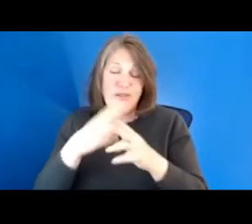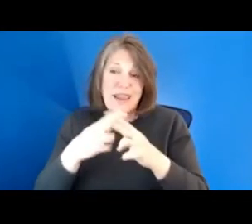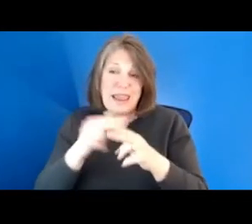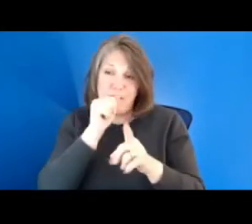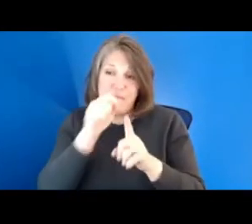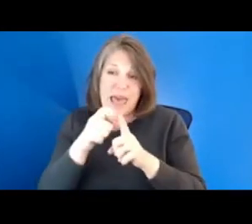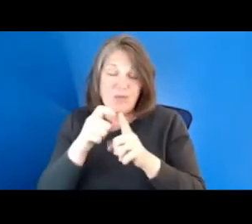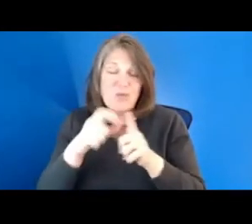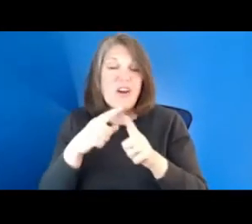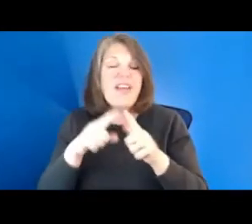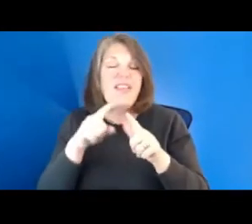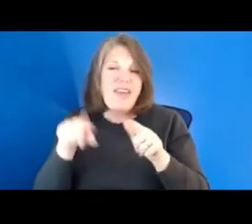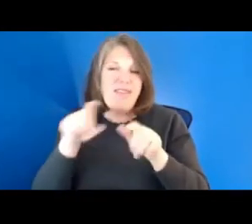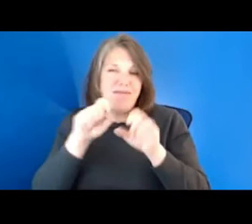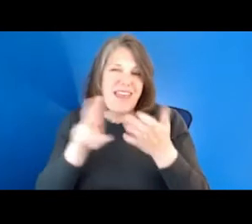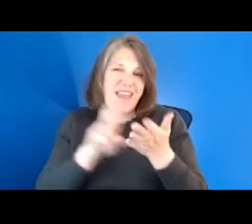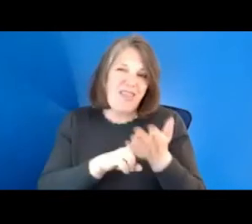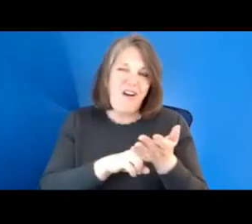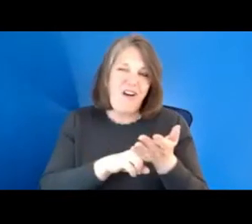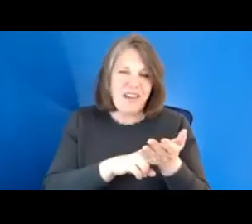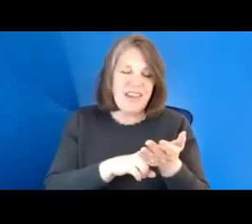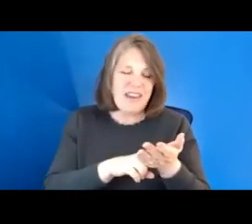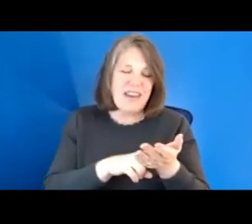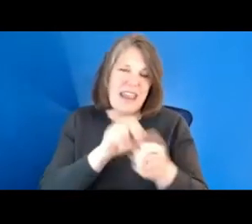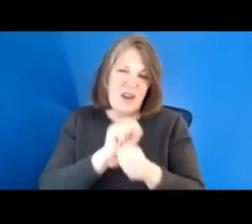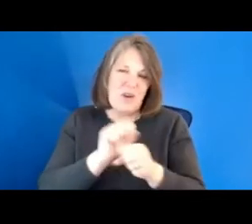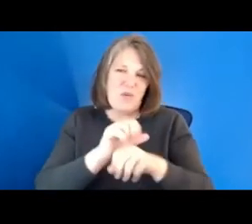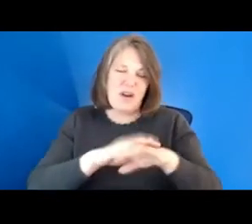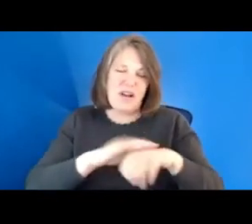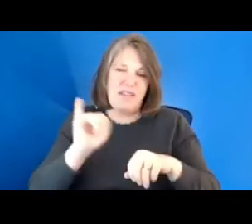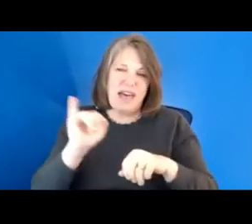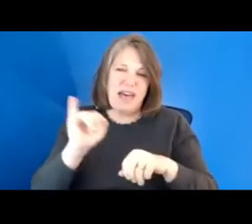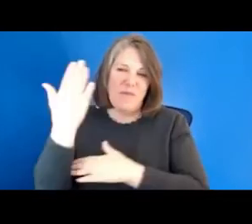can login 17:16:21 and work on the iPresentation. The